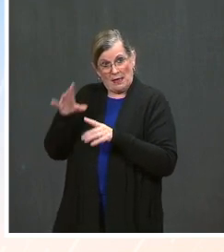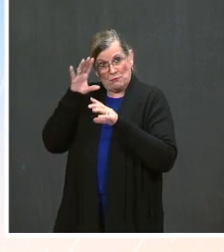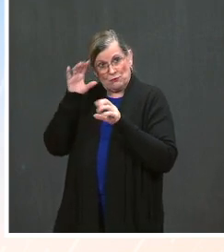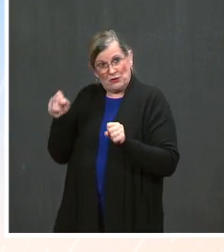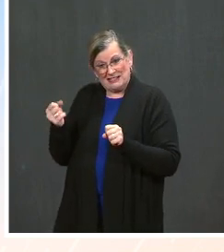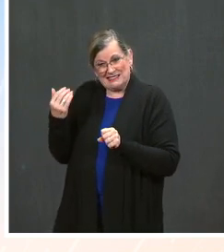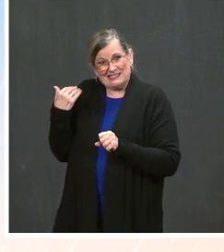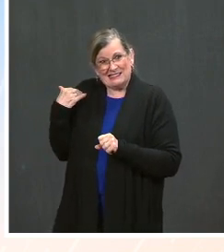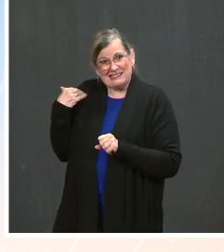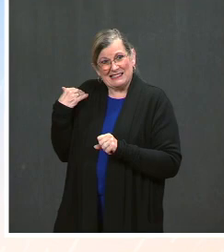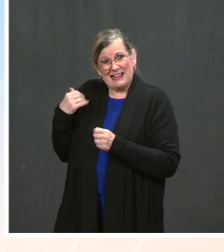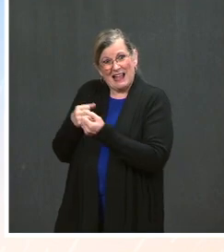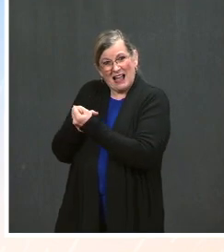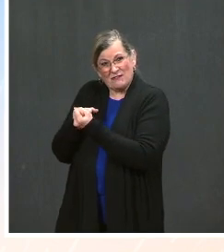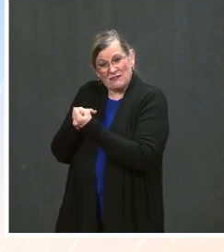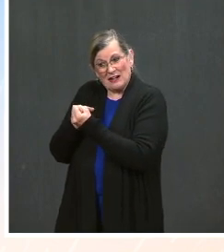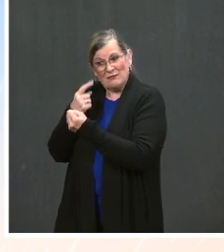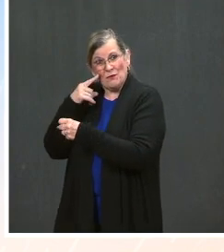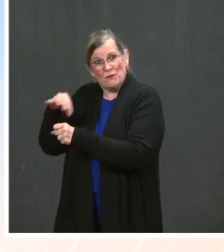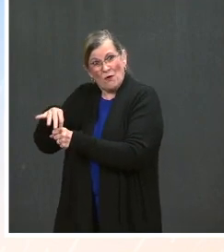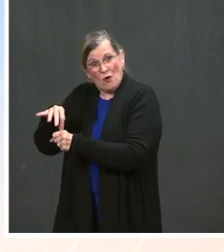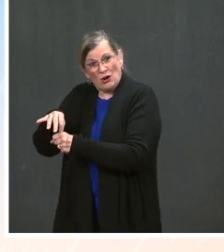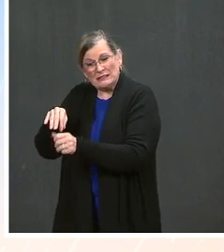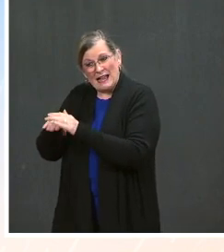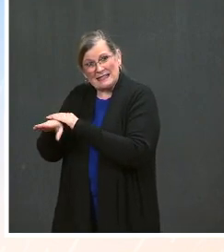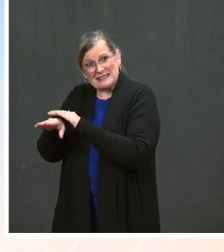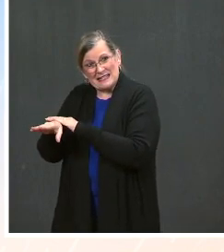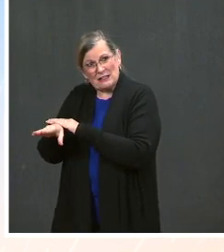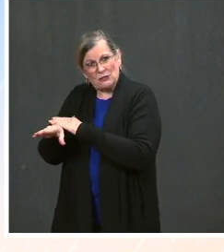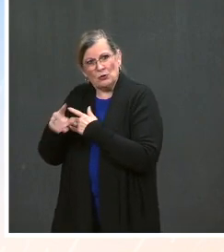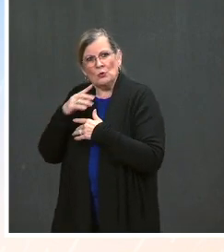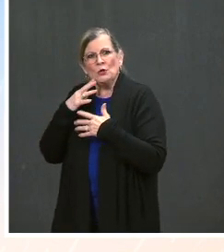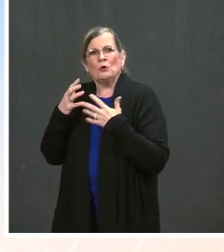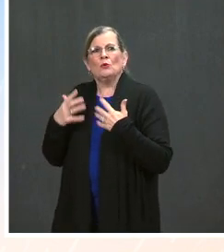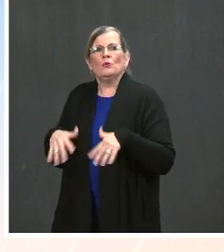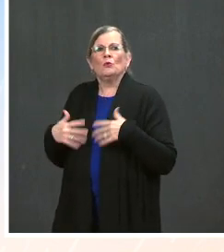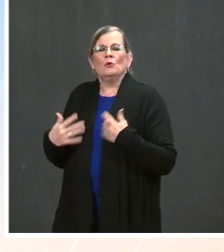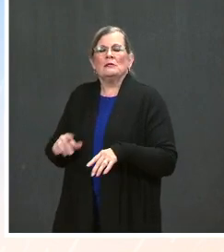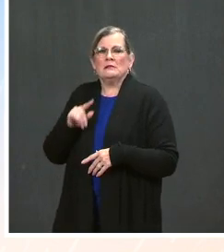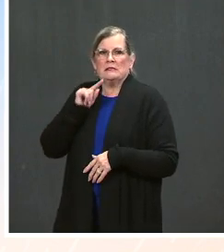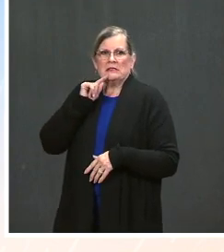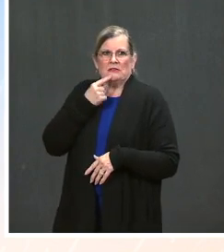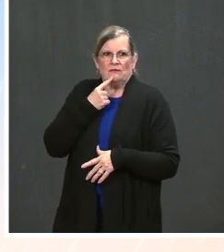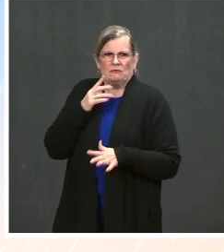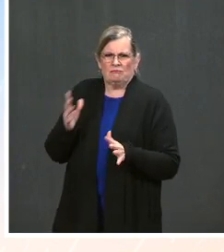for people to use their civic duty to elect officials.